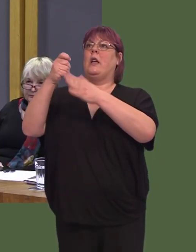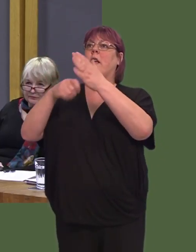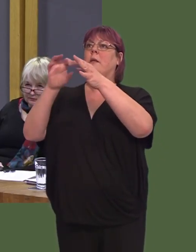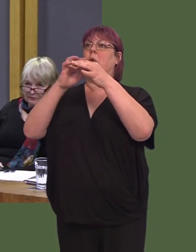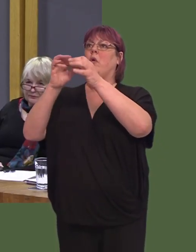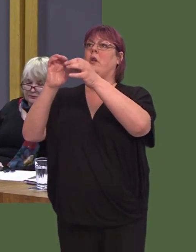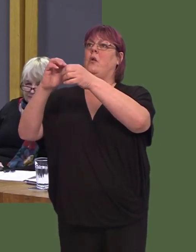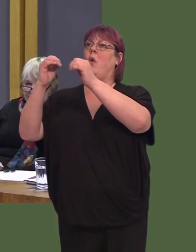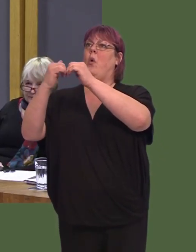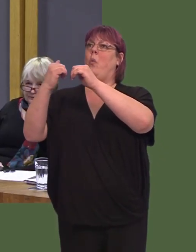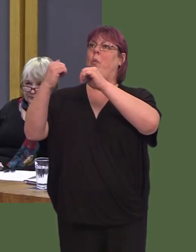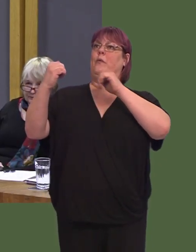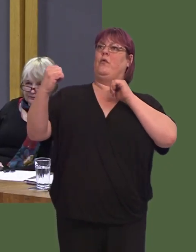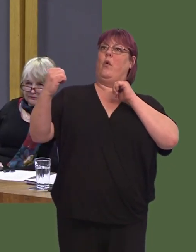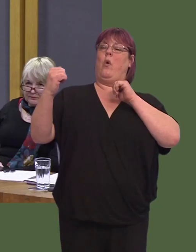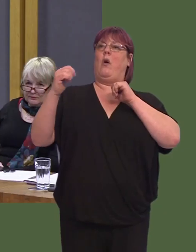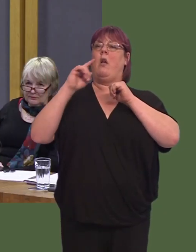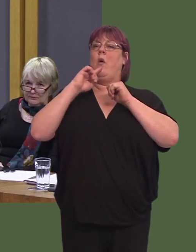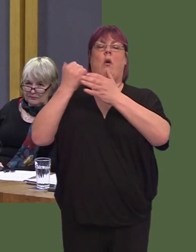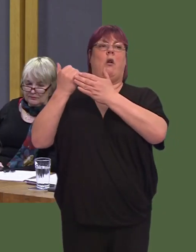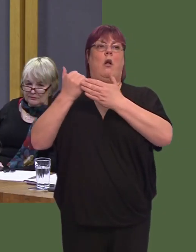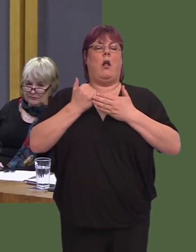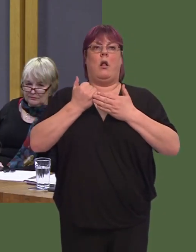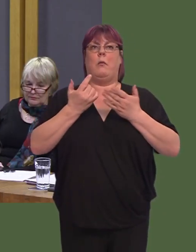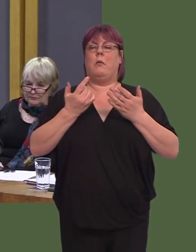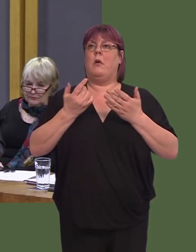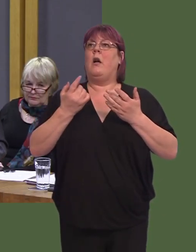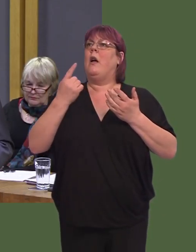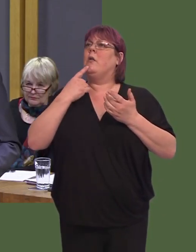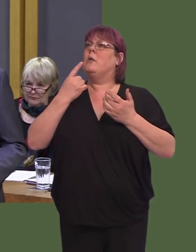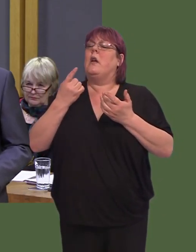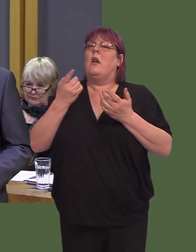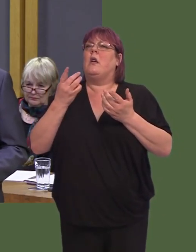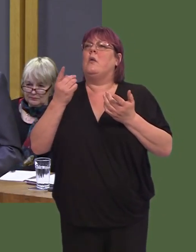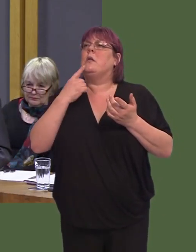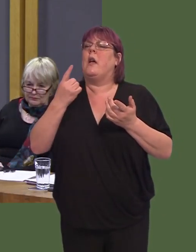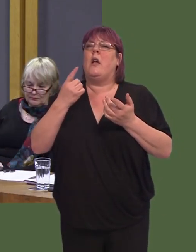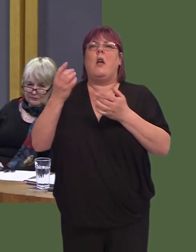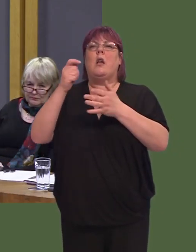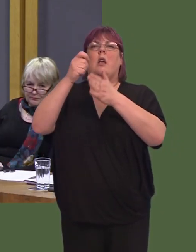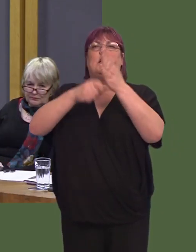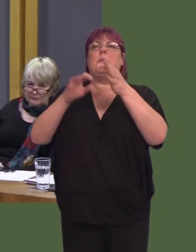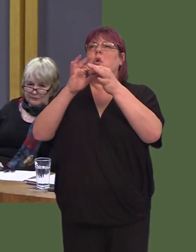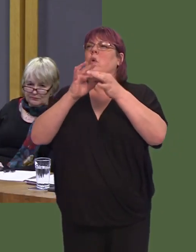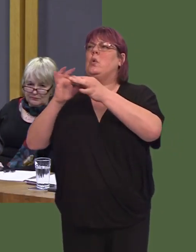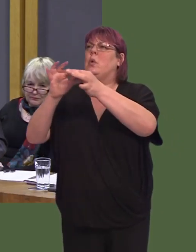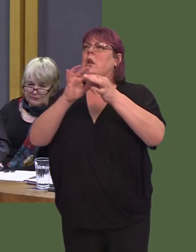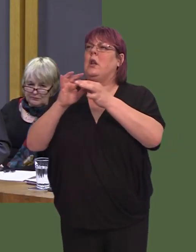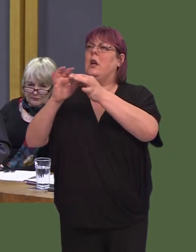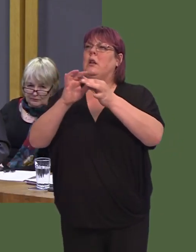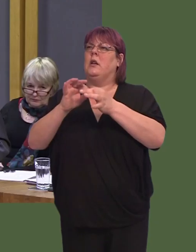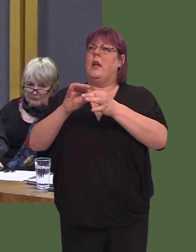In fact, every single reference to 'customs union' in Government policy since is to the